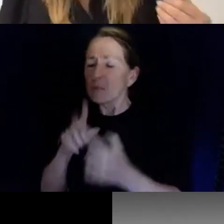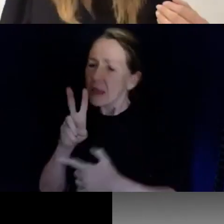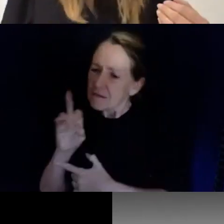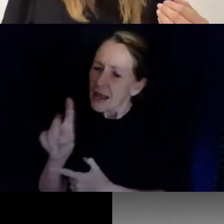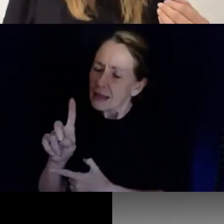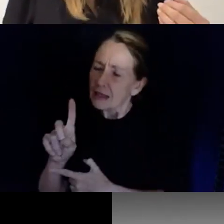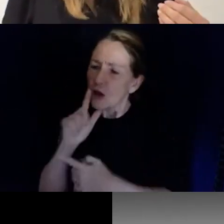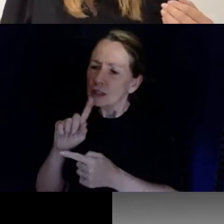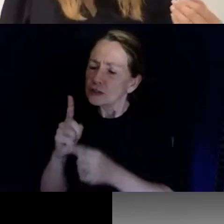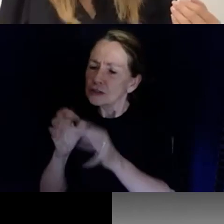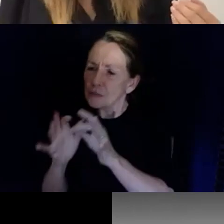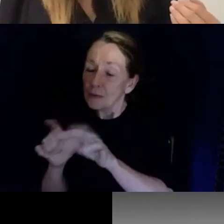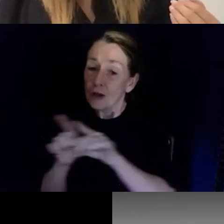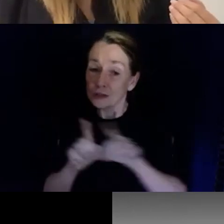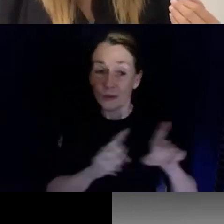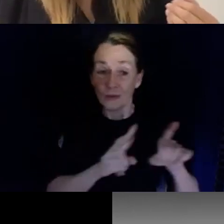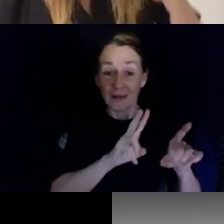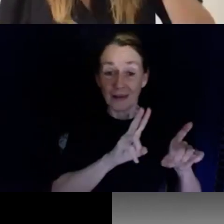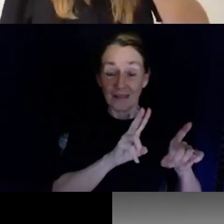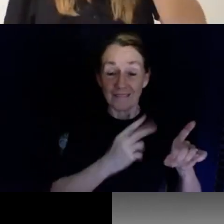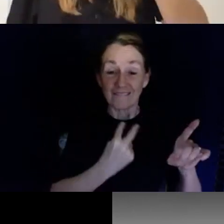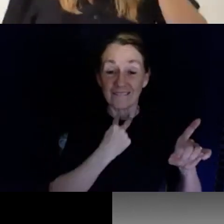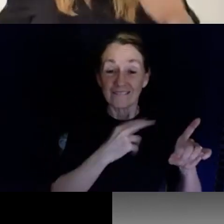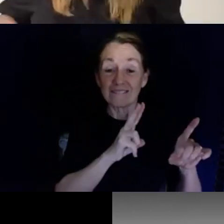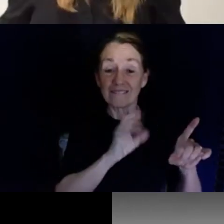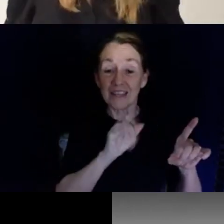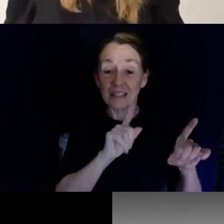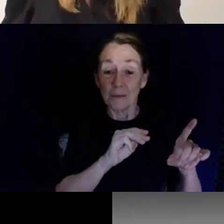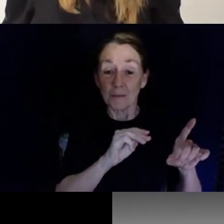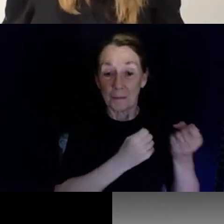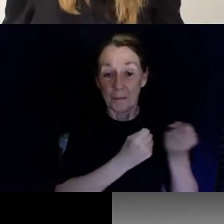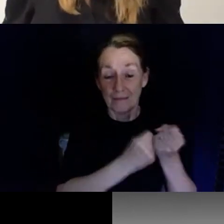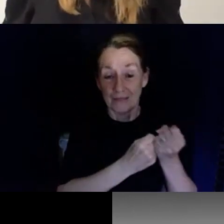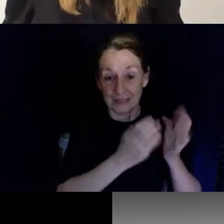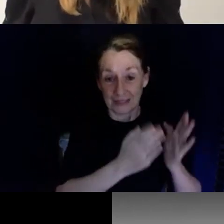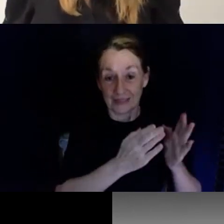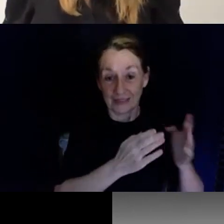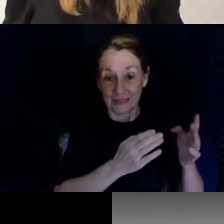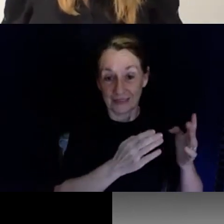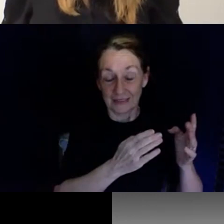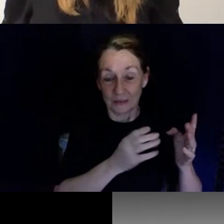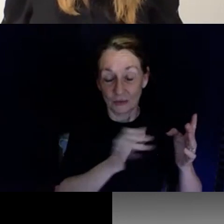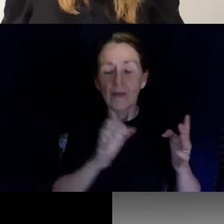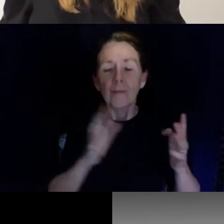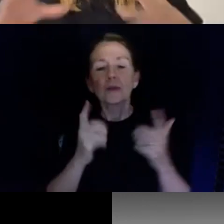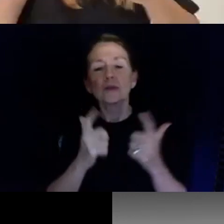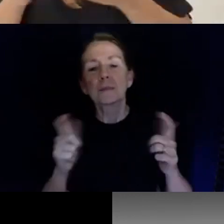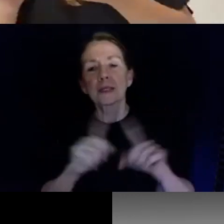I CERTAINLY DON'T WANT TO DISMISS THEIR POINTS AS BEING SOULLY EMOTIONALLY OR ANGRY. I THINK THEY'RE VALID.